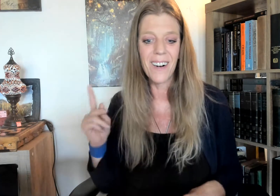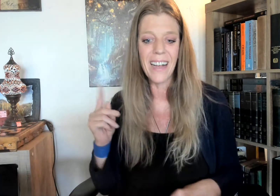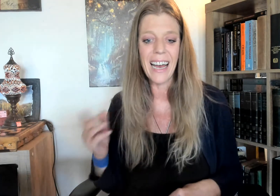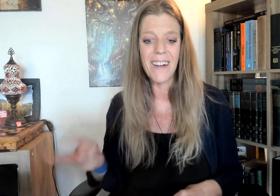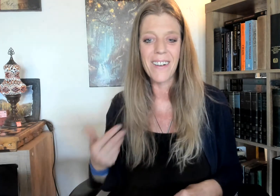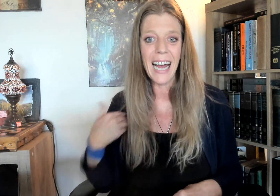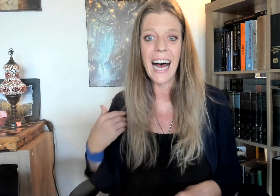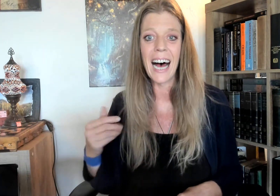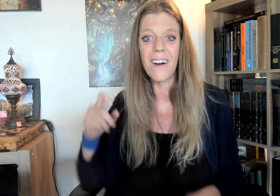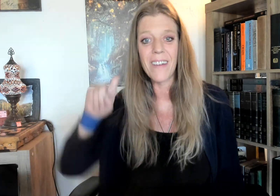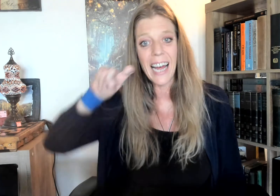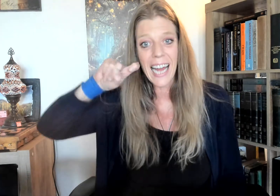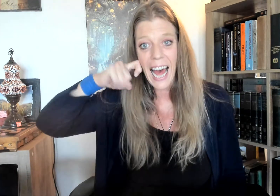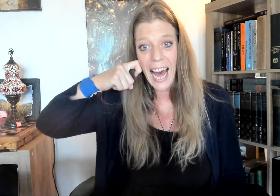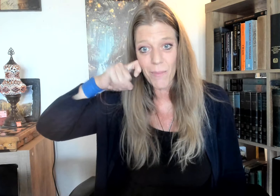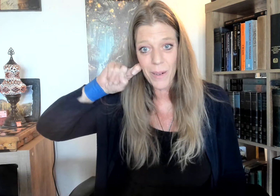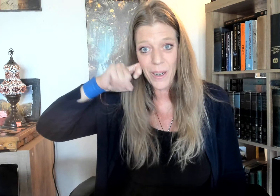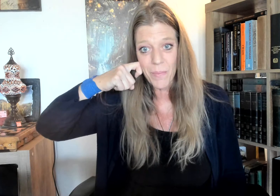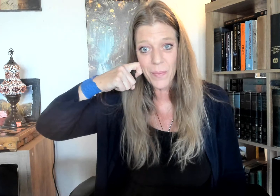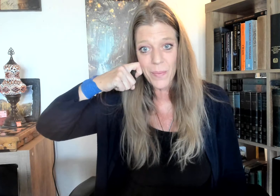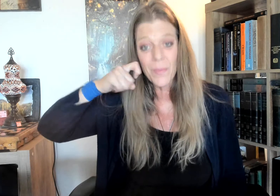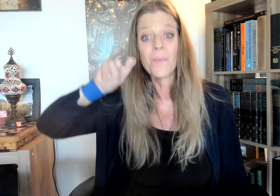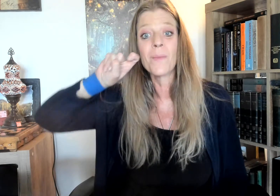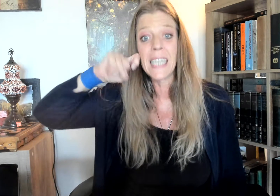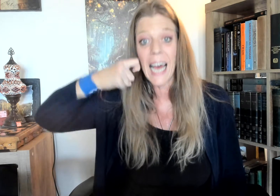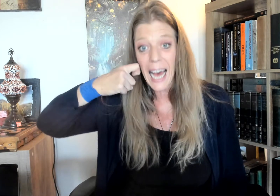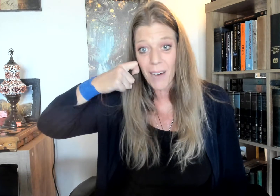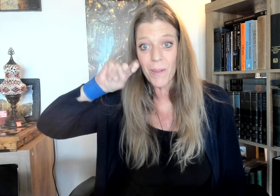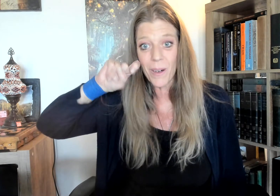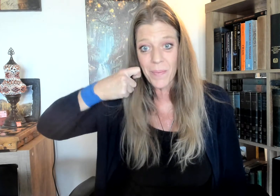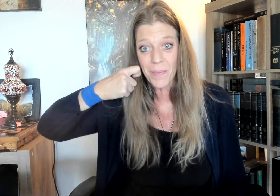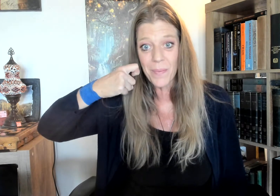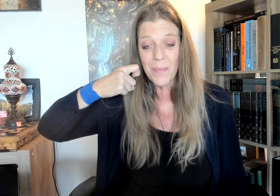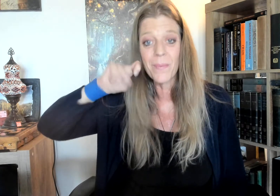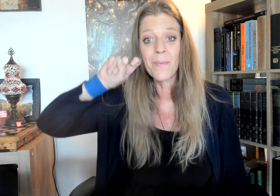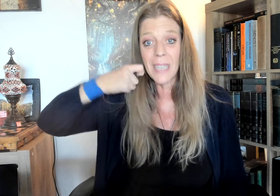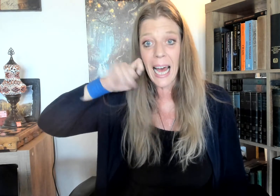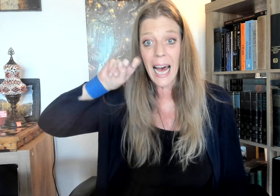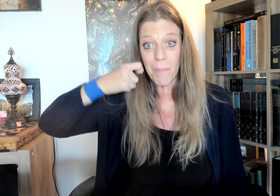Okay, we have an APPLE. APPLE. APPLE.